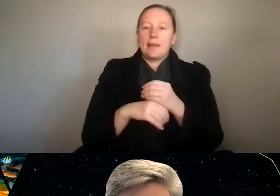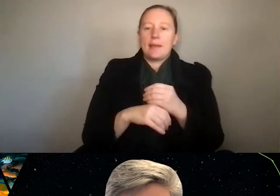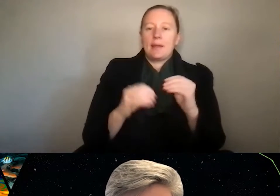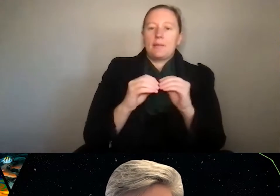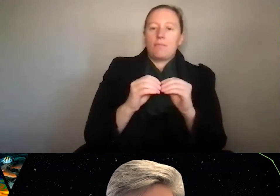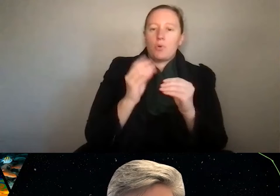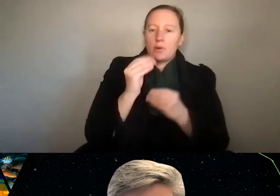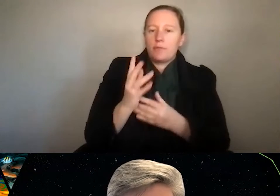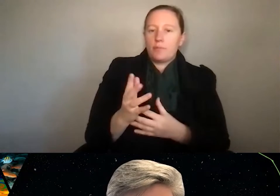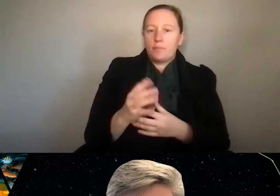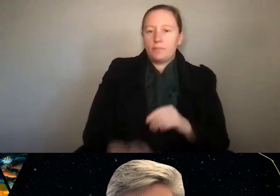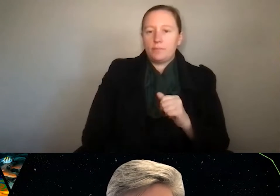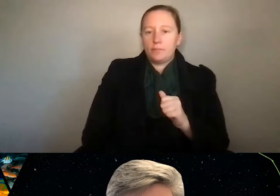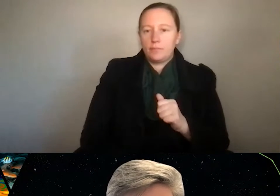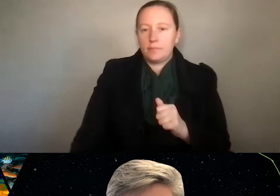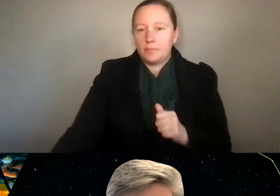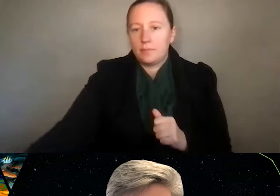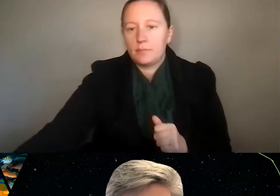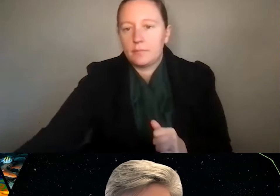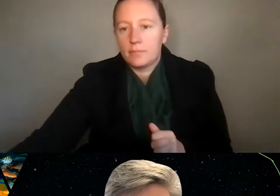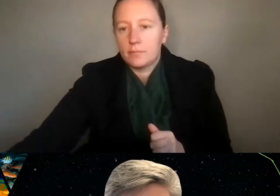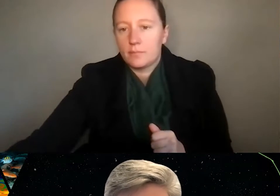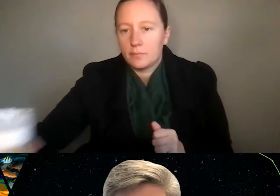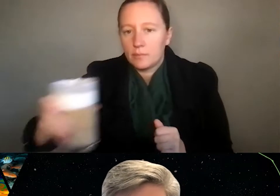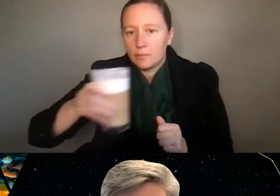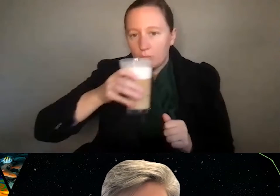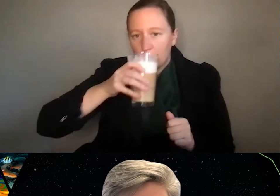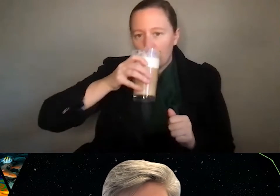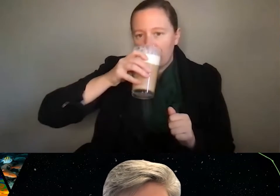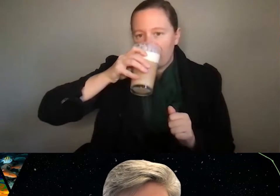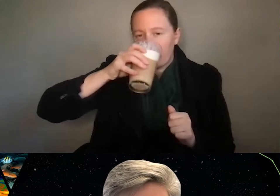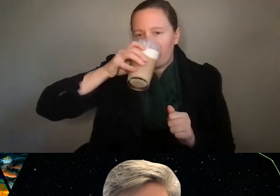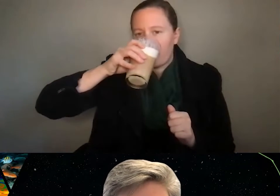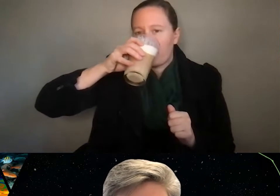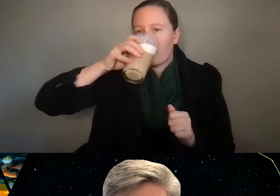a little more information here. They say that they do